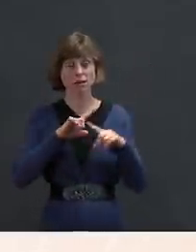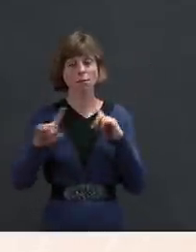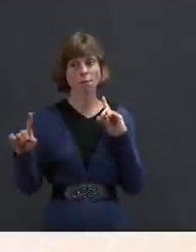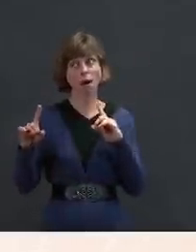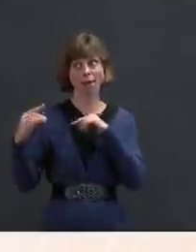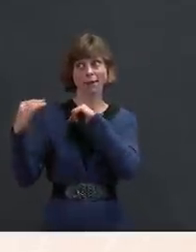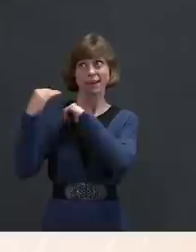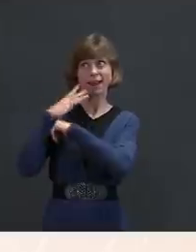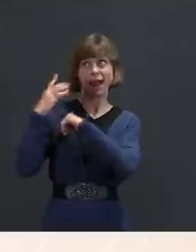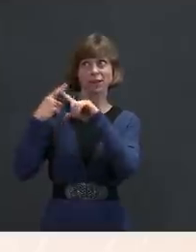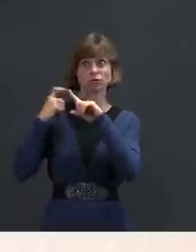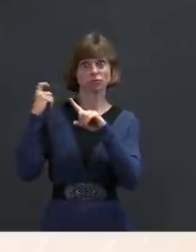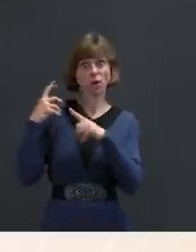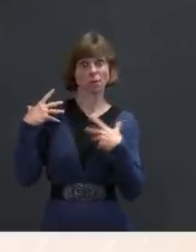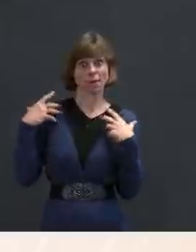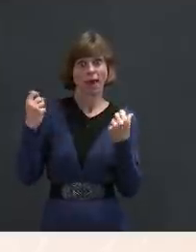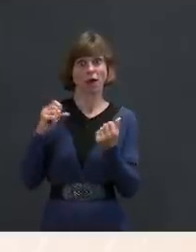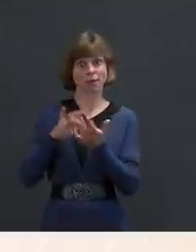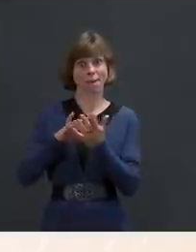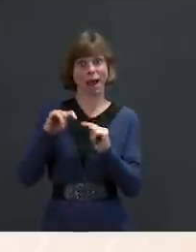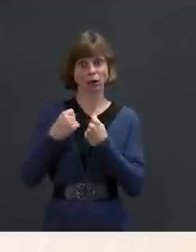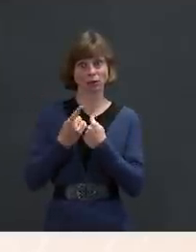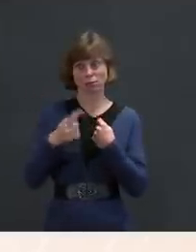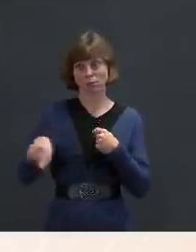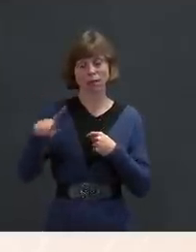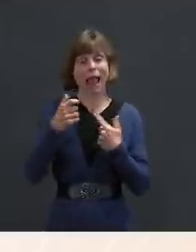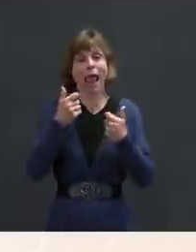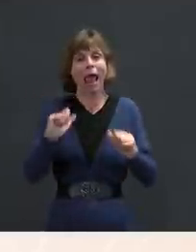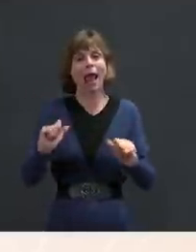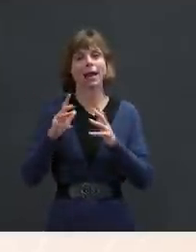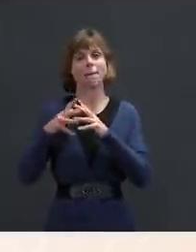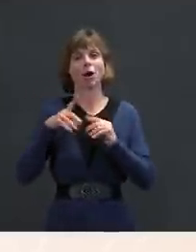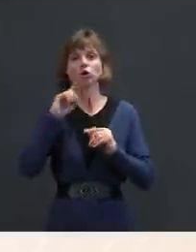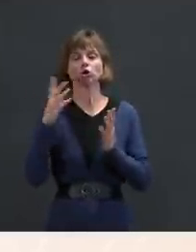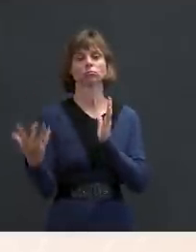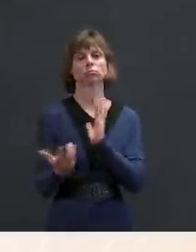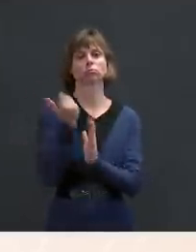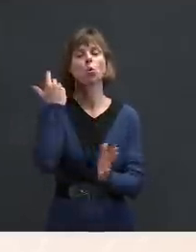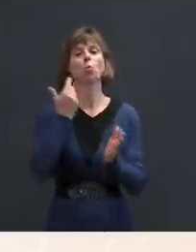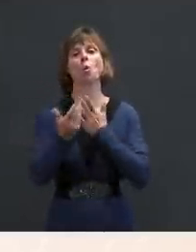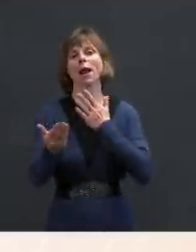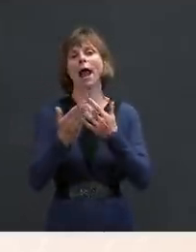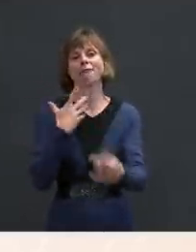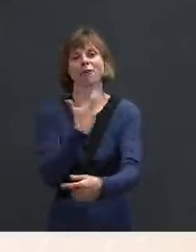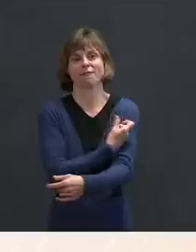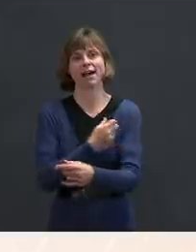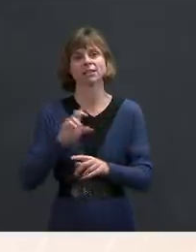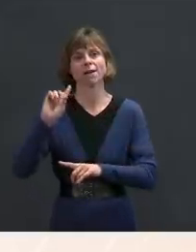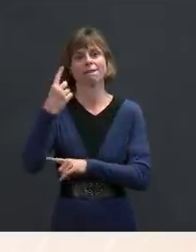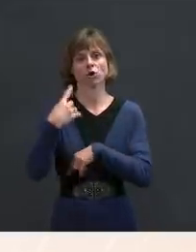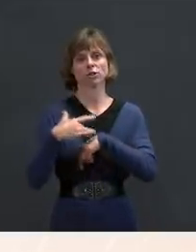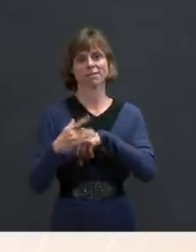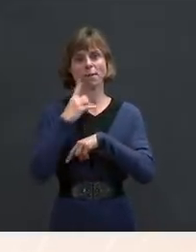is that any American should take whatever vaccine that is available to them. The Press: And how does the administration counteract